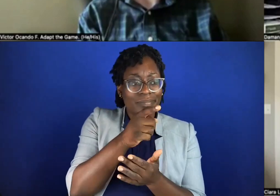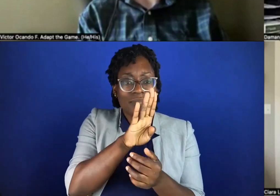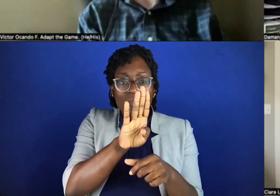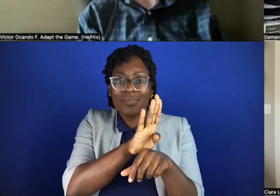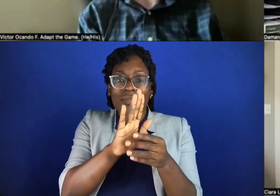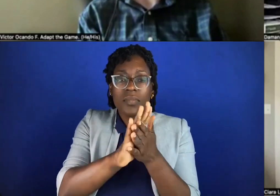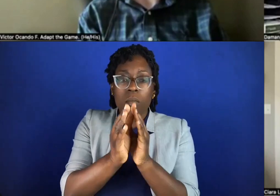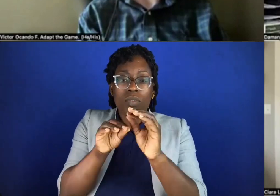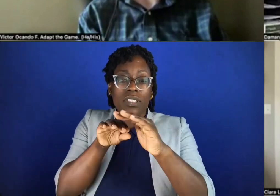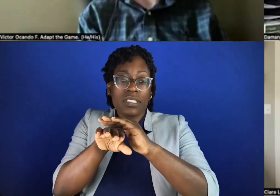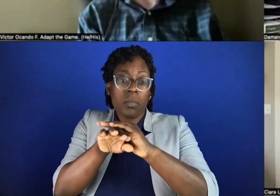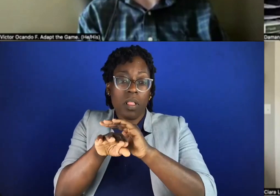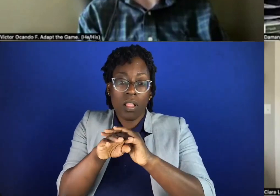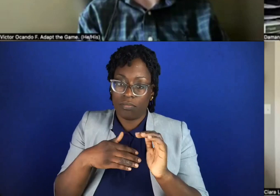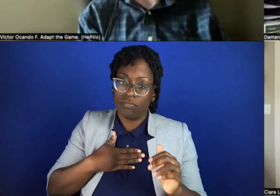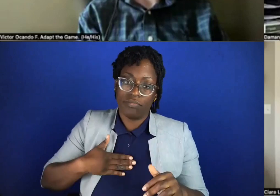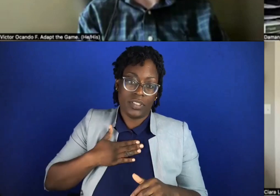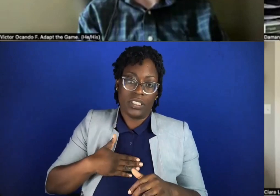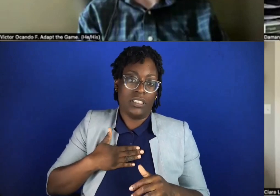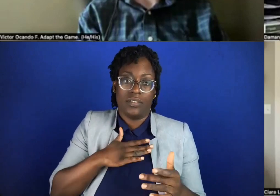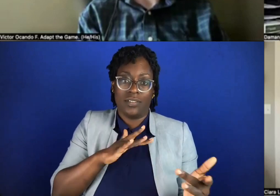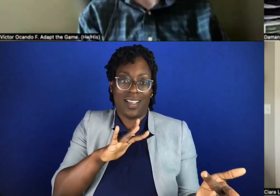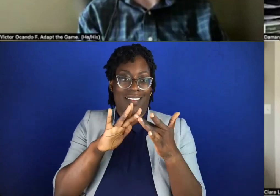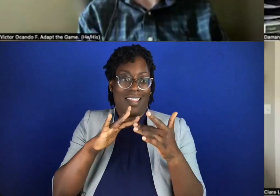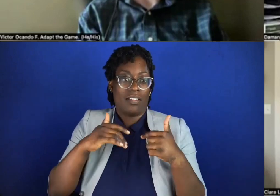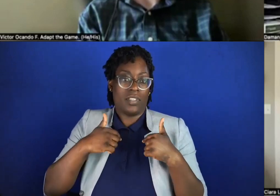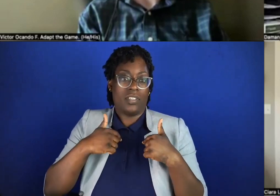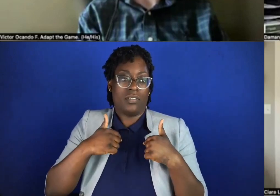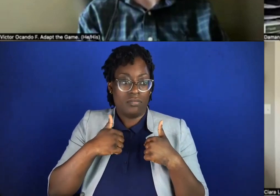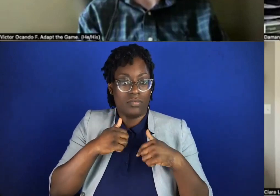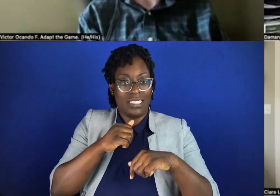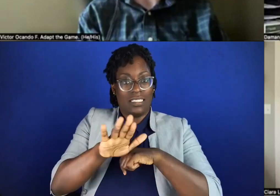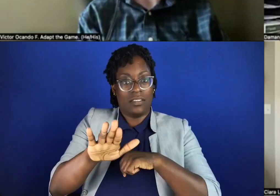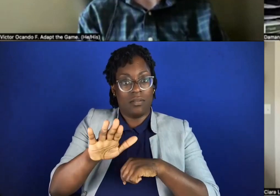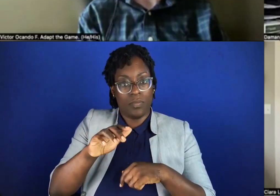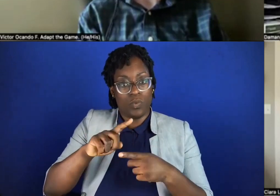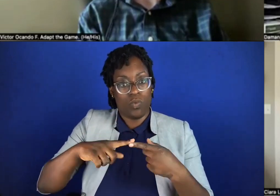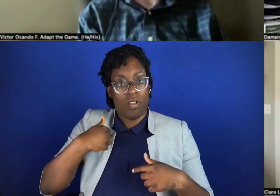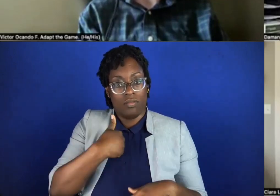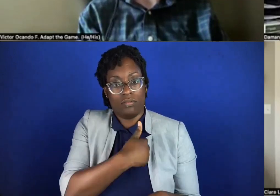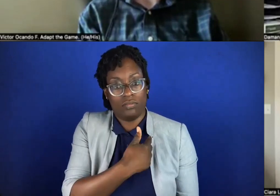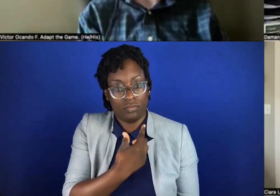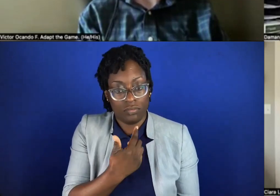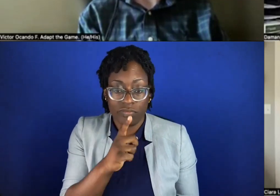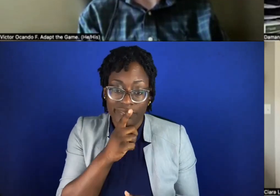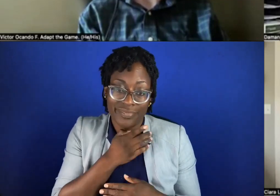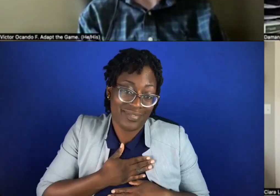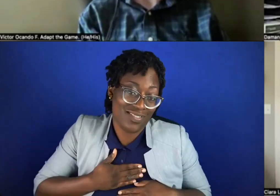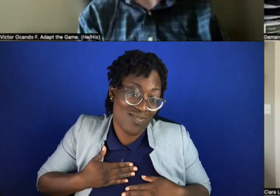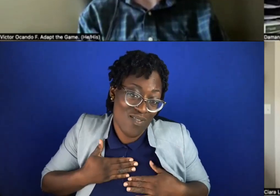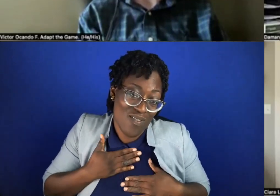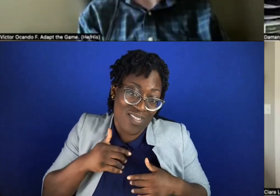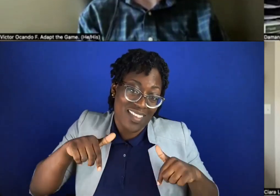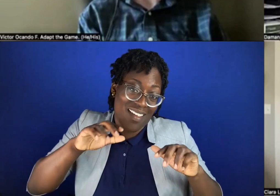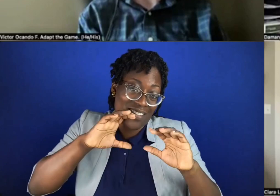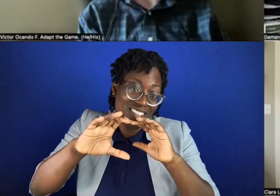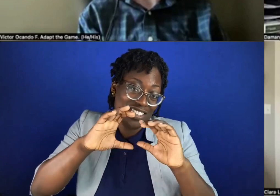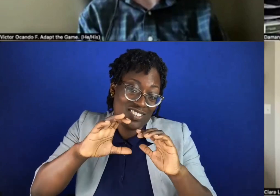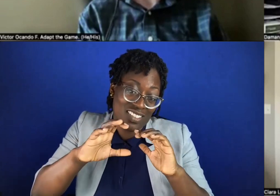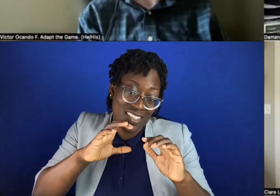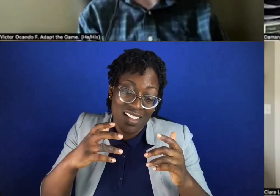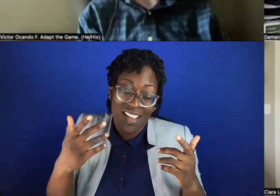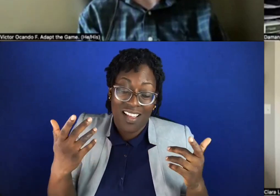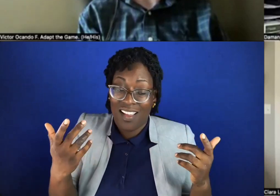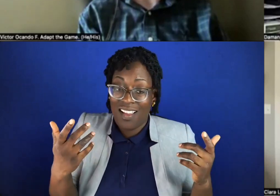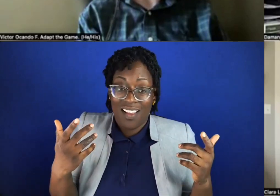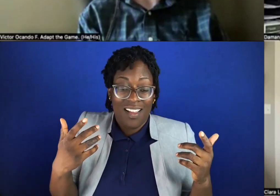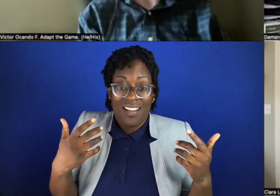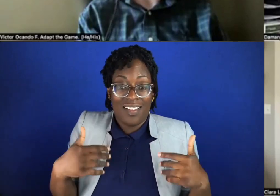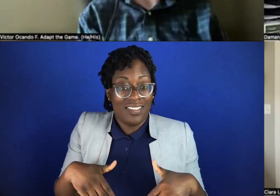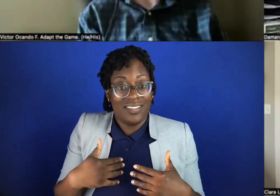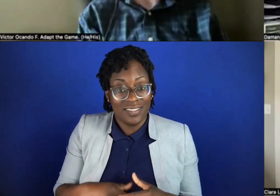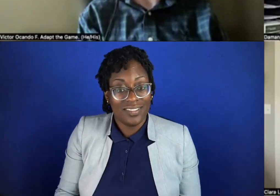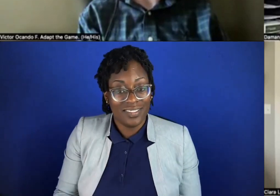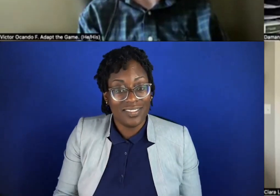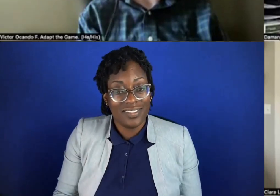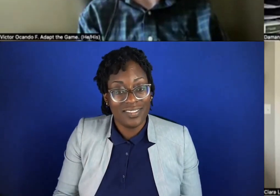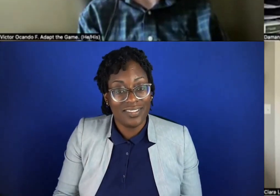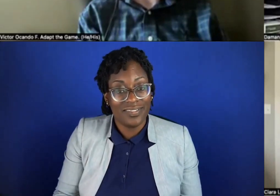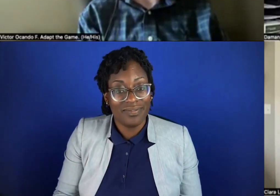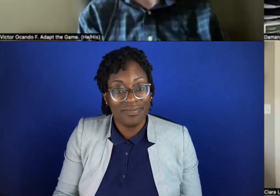please send them our way. I really enjoyed the conversation.